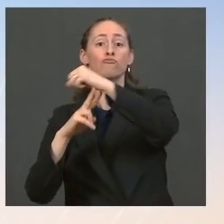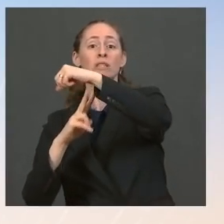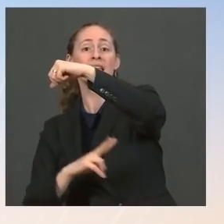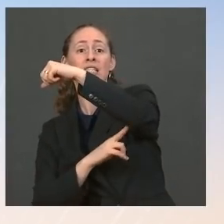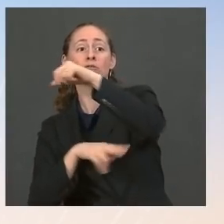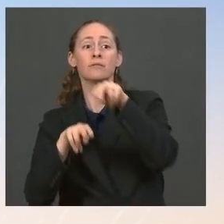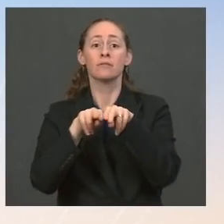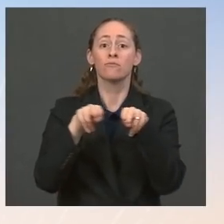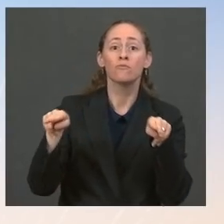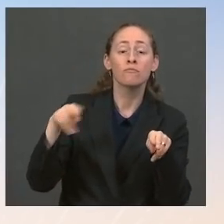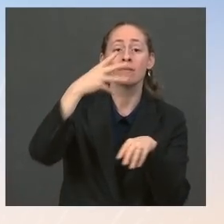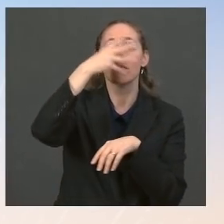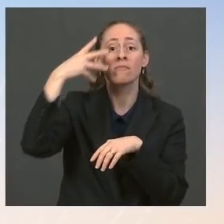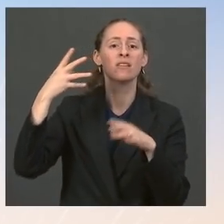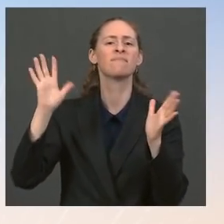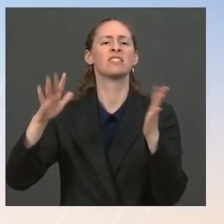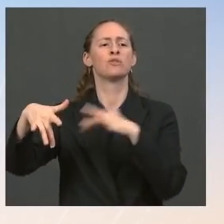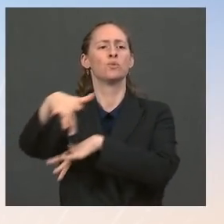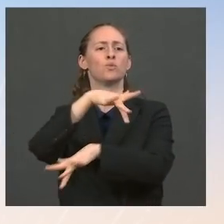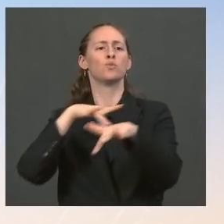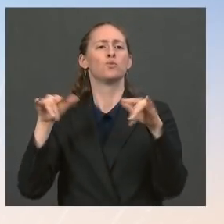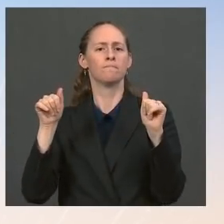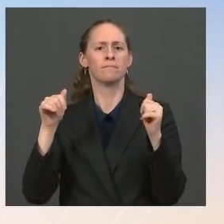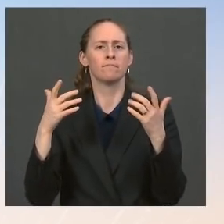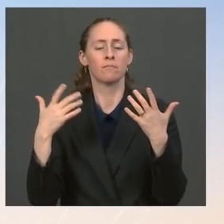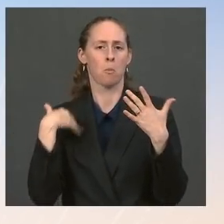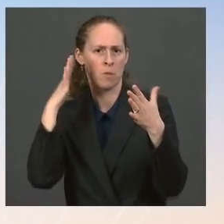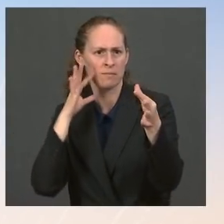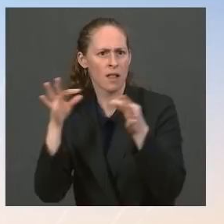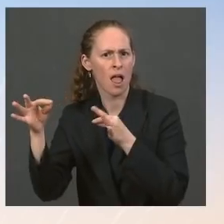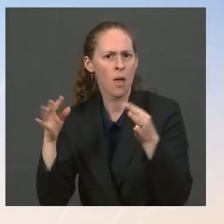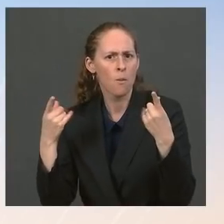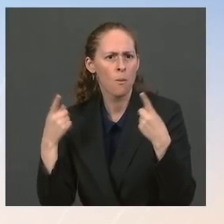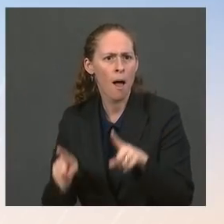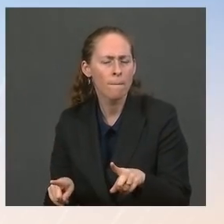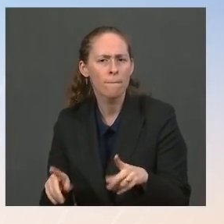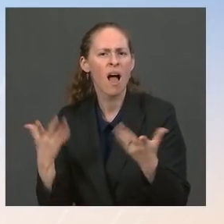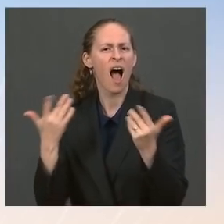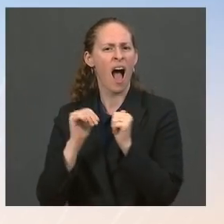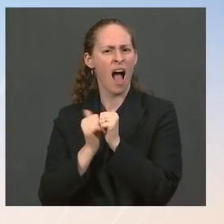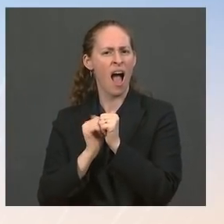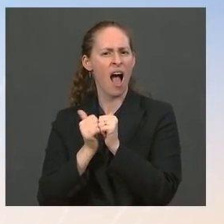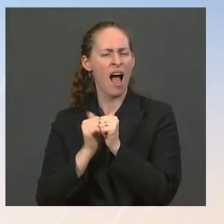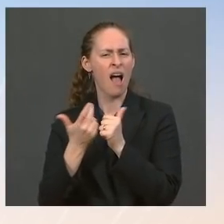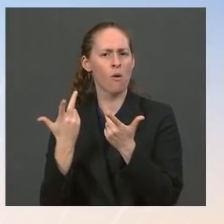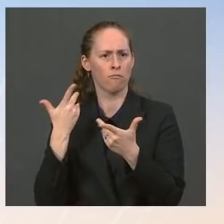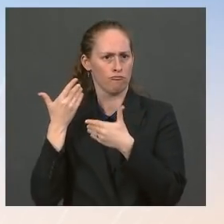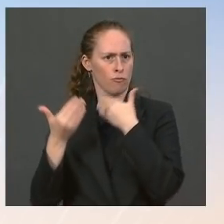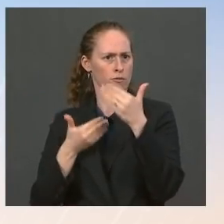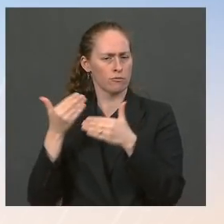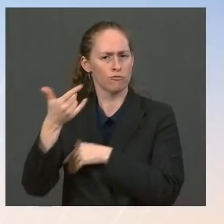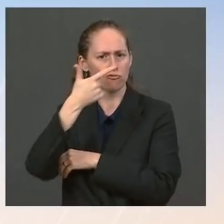I will walk through what we have done, how we have done it; explain the processes; and provide data that you have requested.